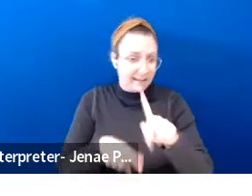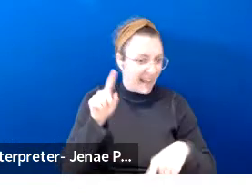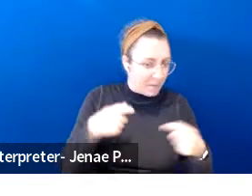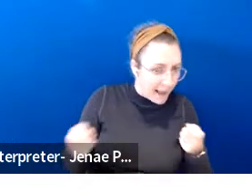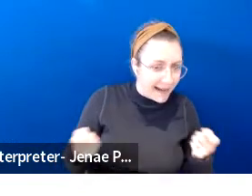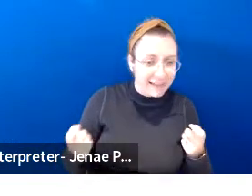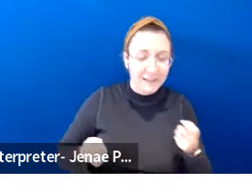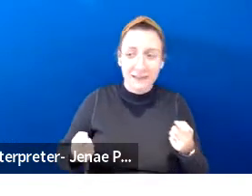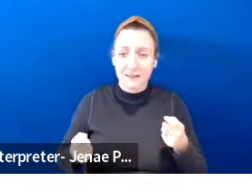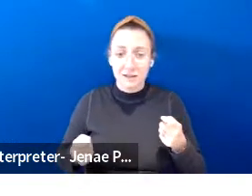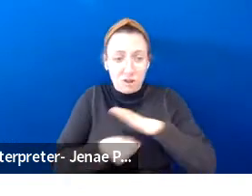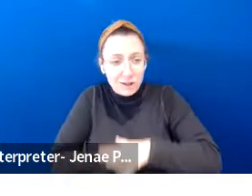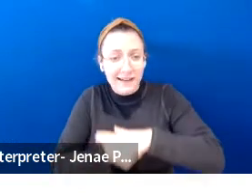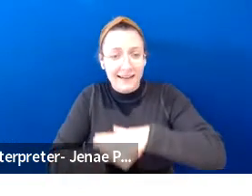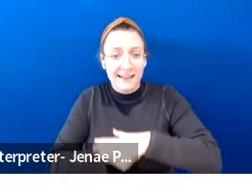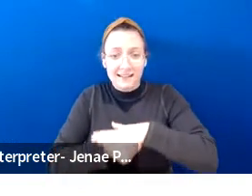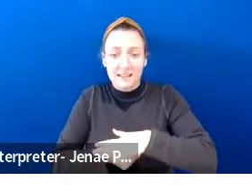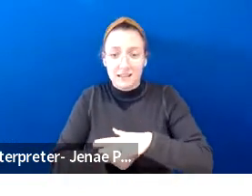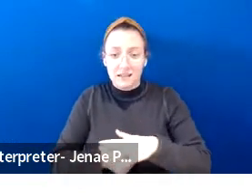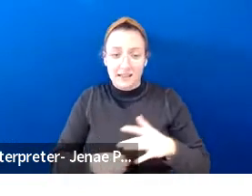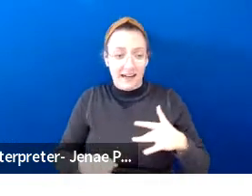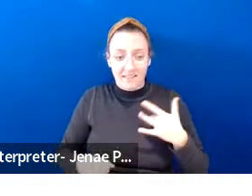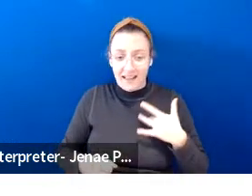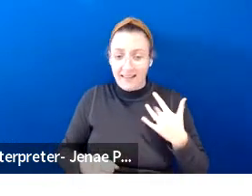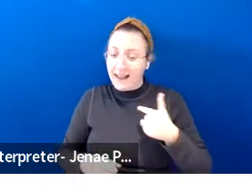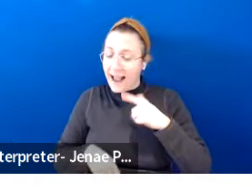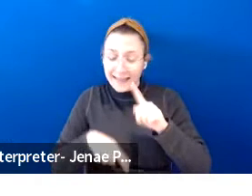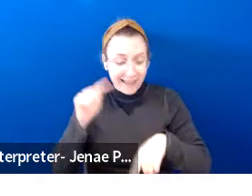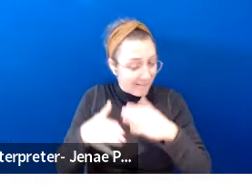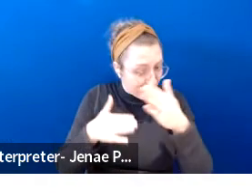We don't feel like we are able to complete our responsibilities,